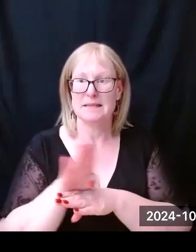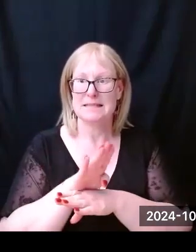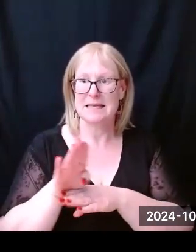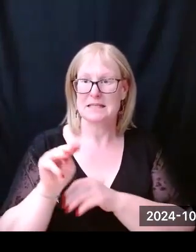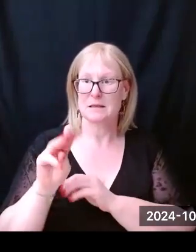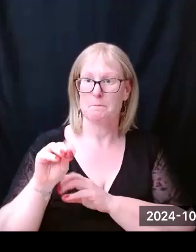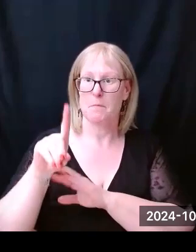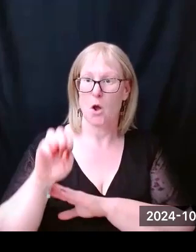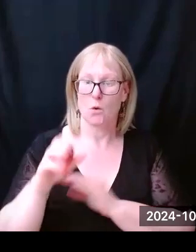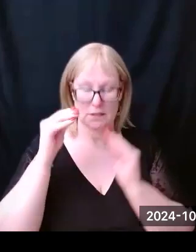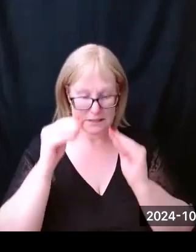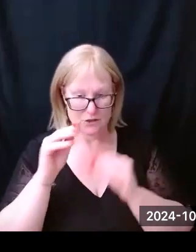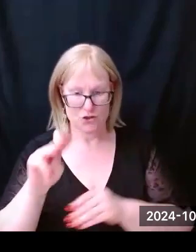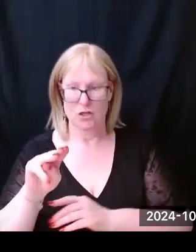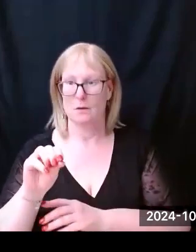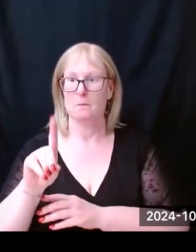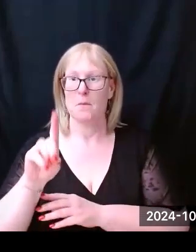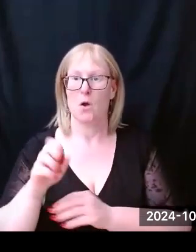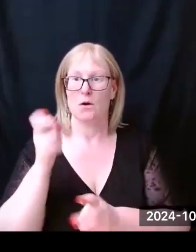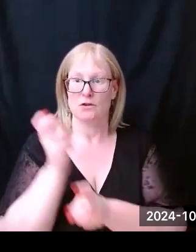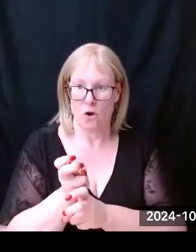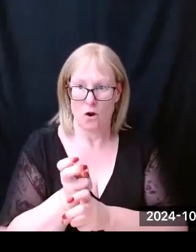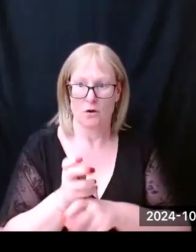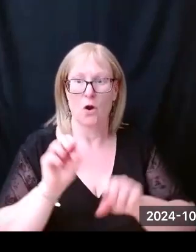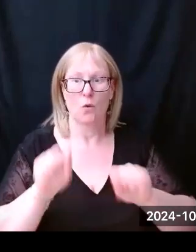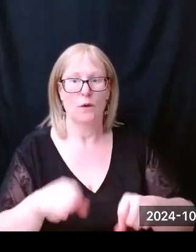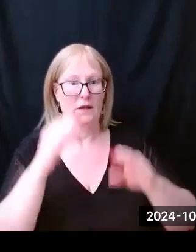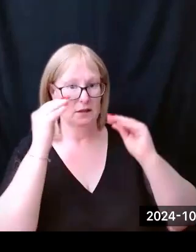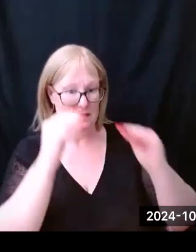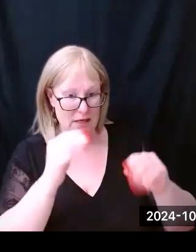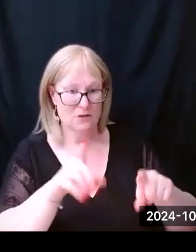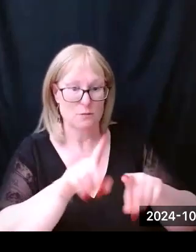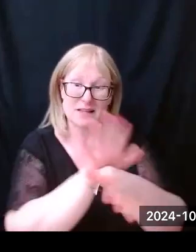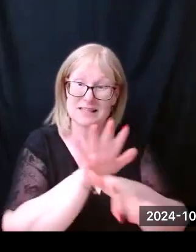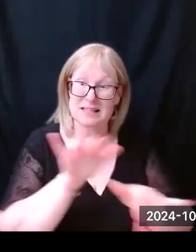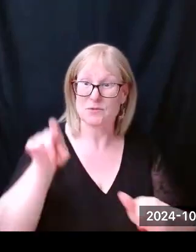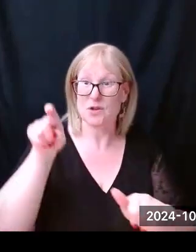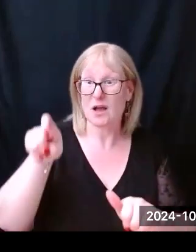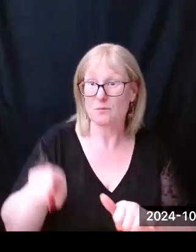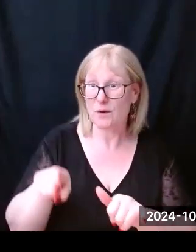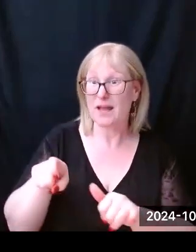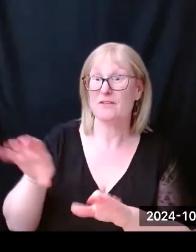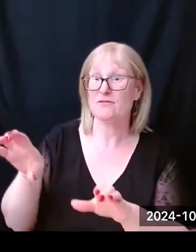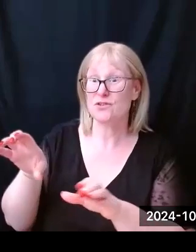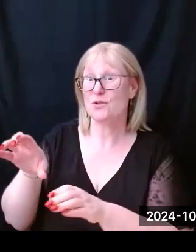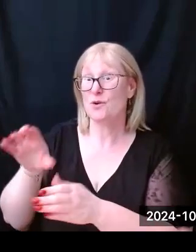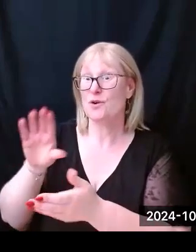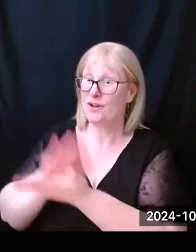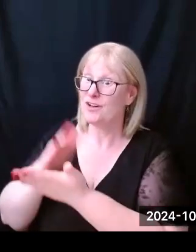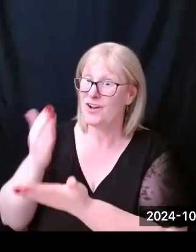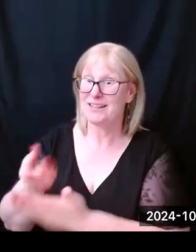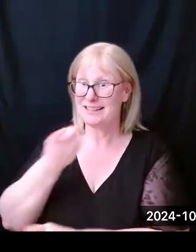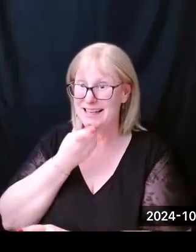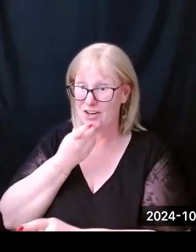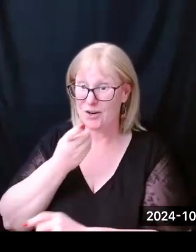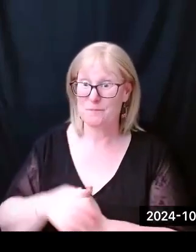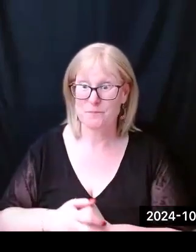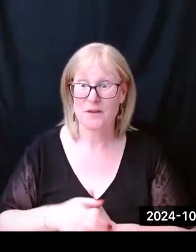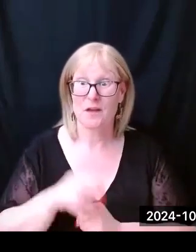And you know what, we can teach kids, but we also got to get dinner on the table. So give yourself permission to think about, okay, what does this look like for them?